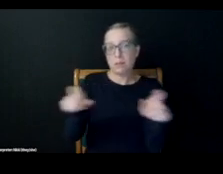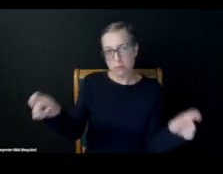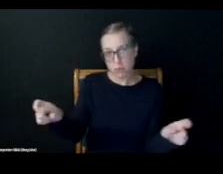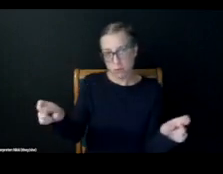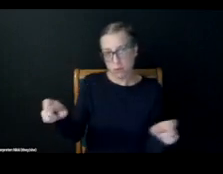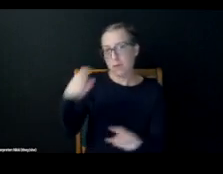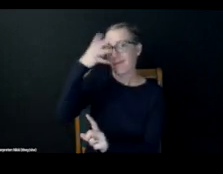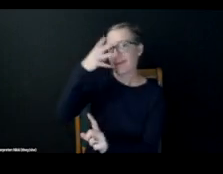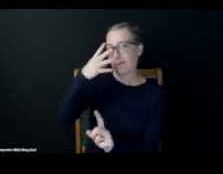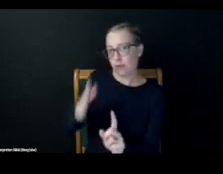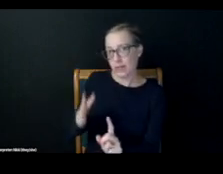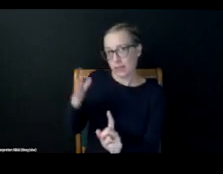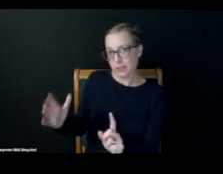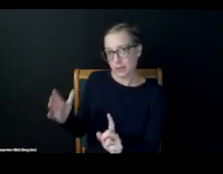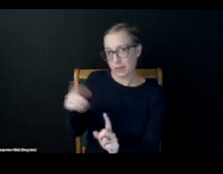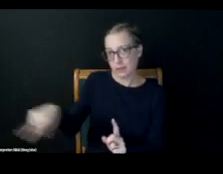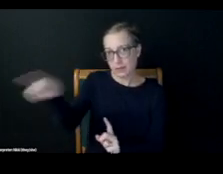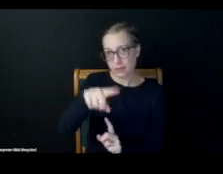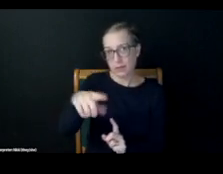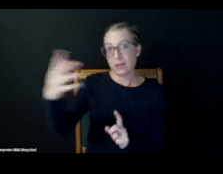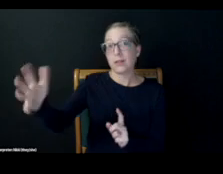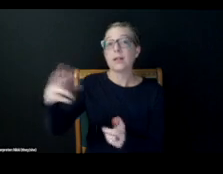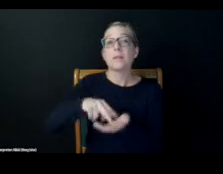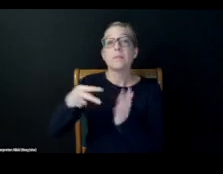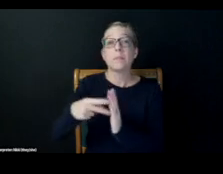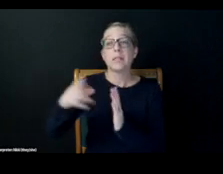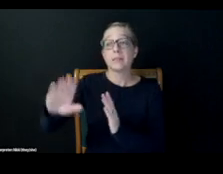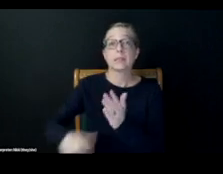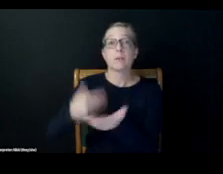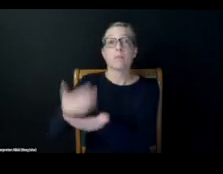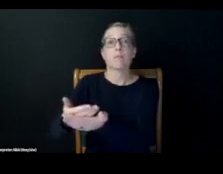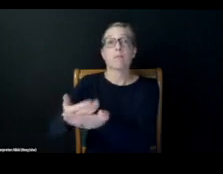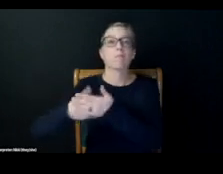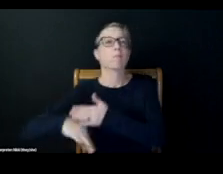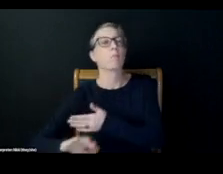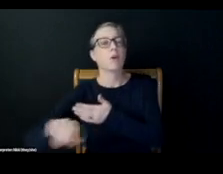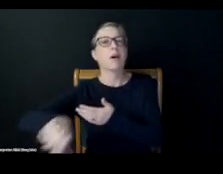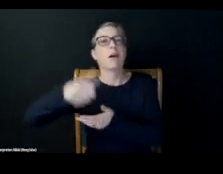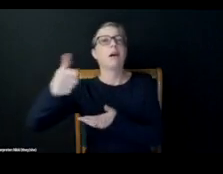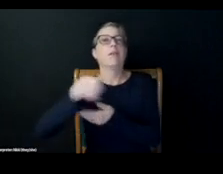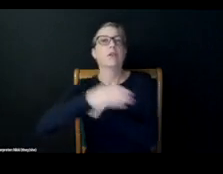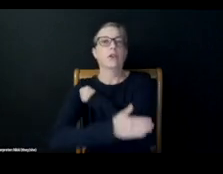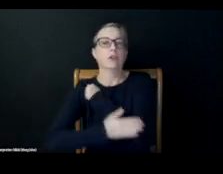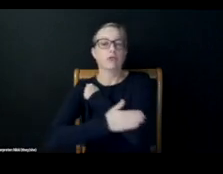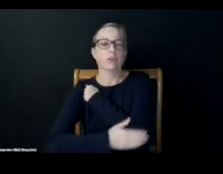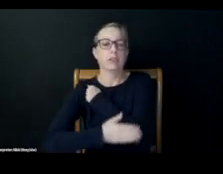other countries and they account for about 13.7 of the US population